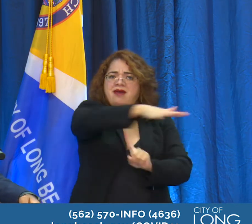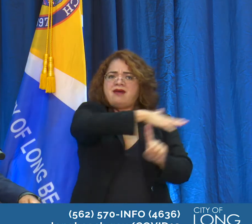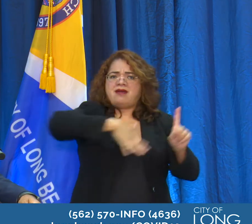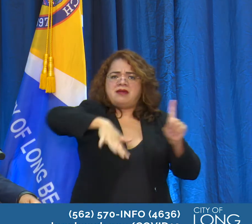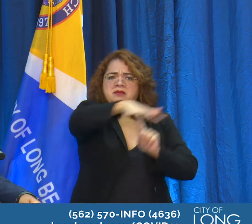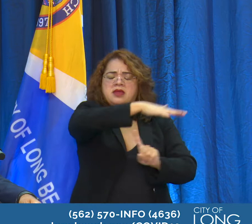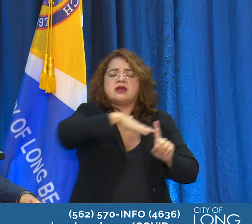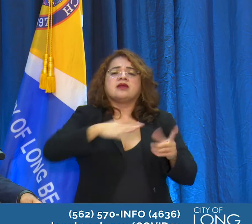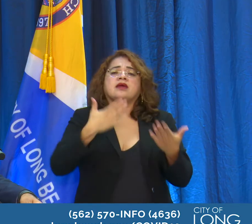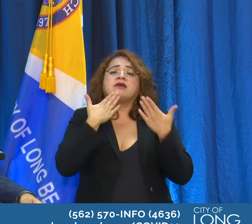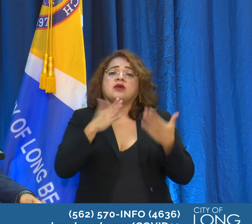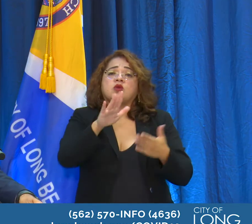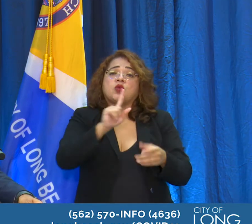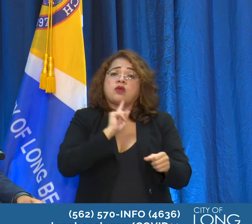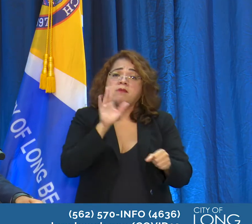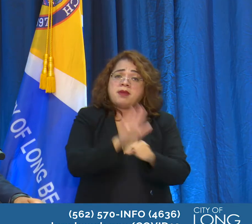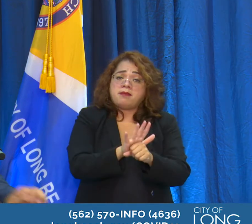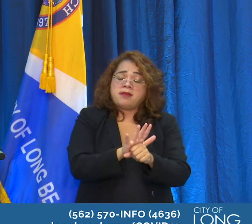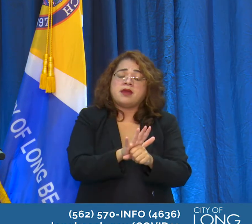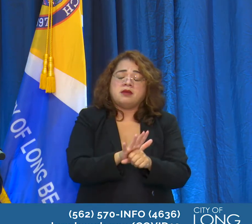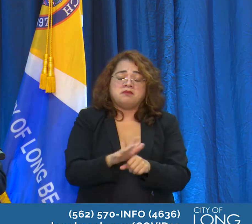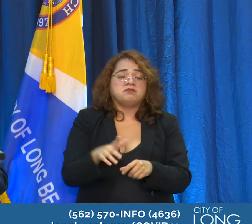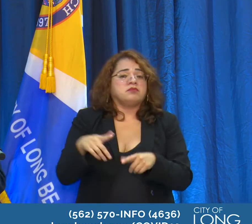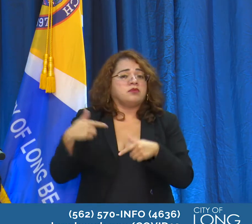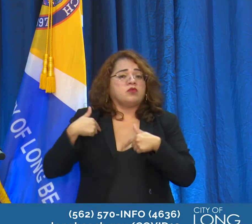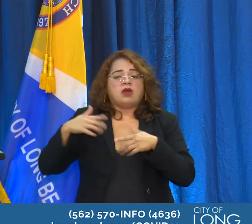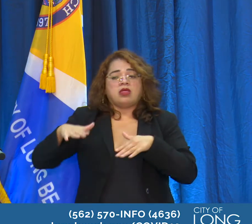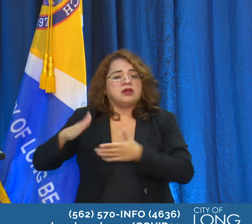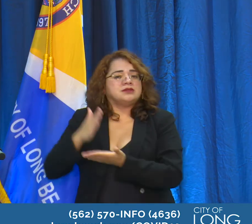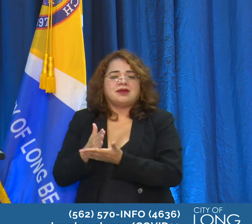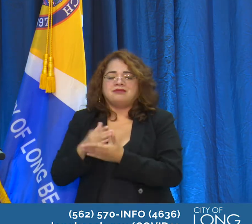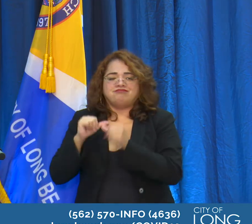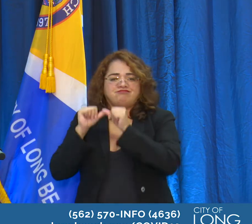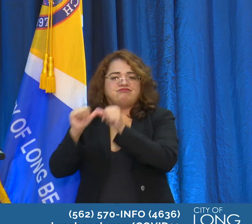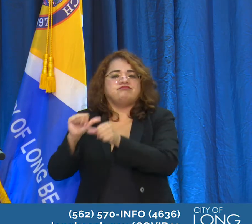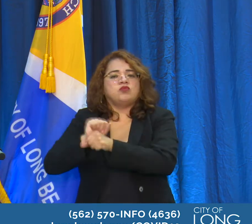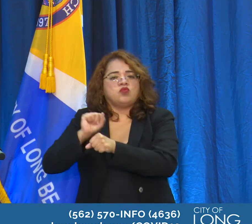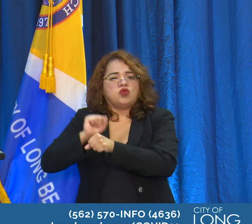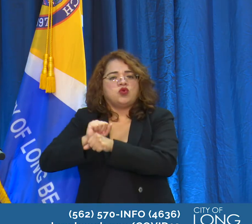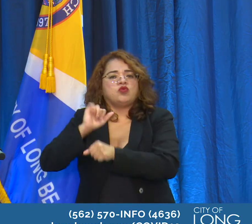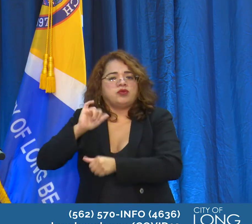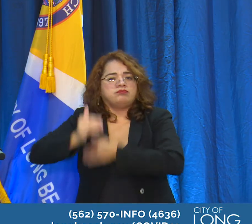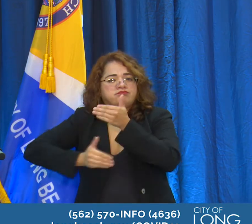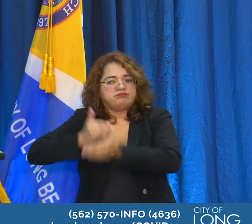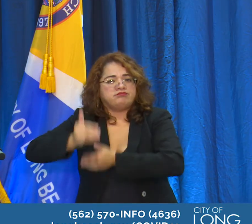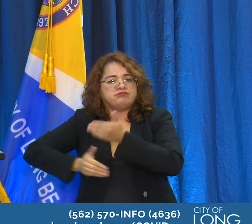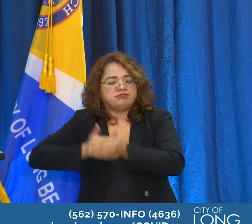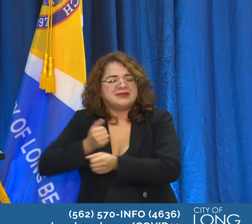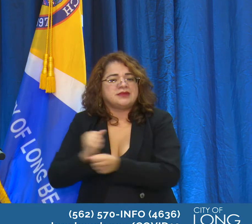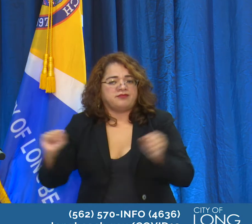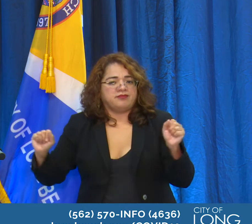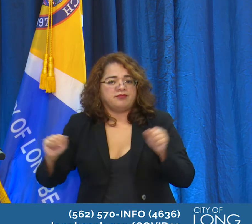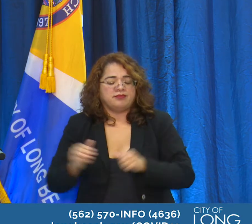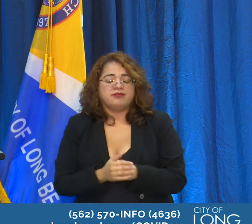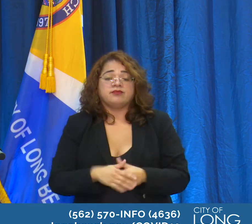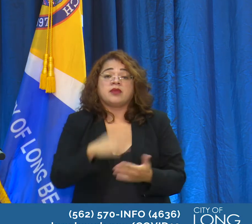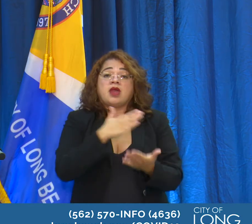So thank you for your commitment and that work continues. I want to also just make note that the budget of course is moving forward.